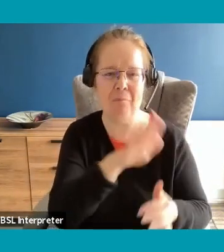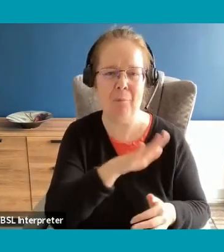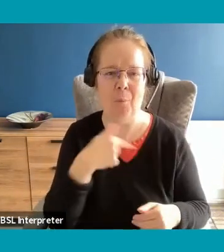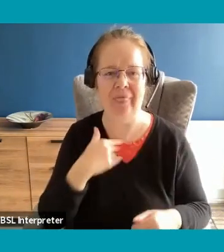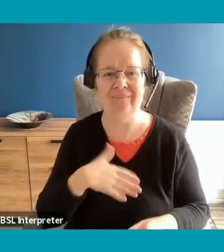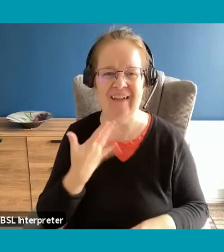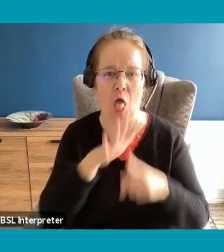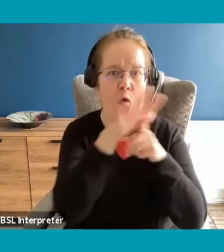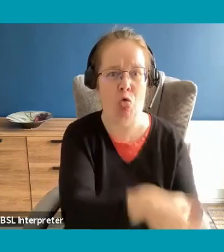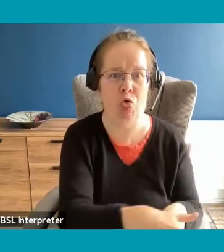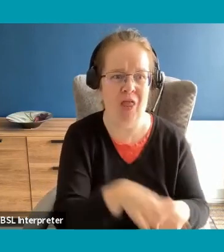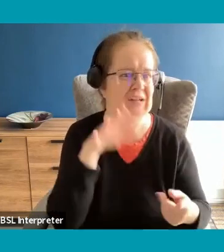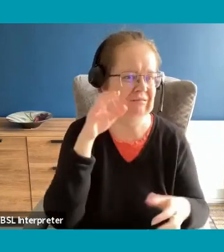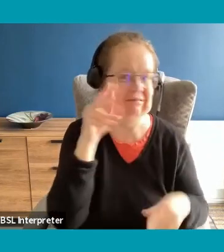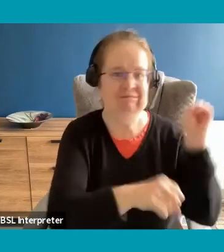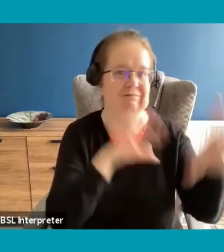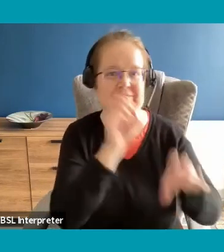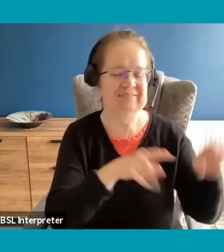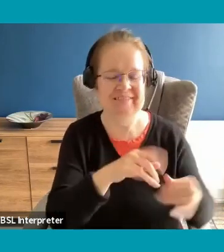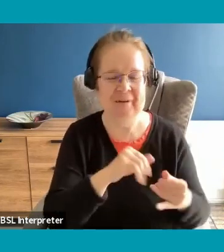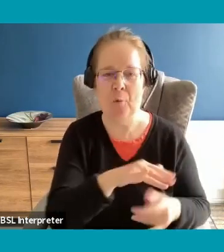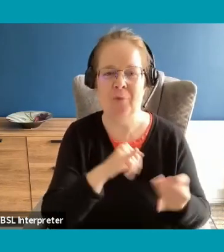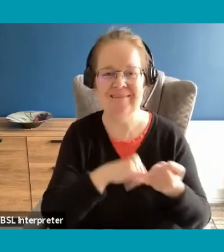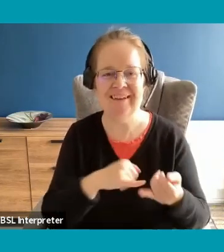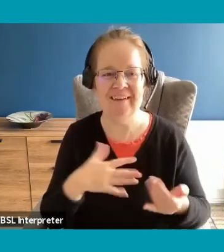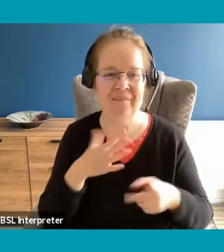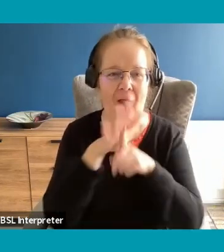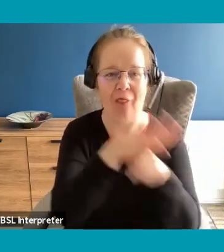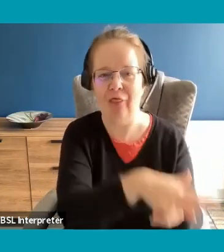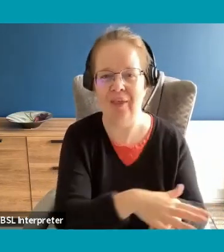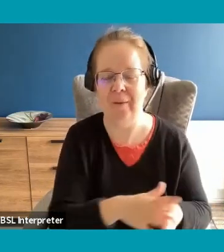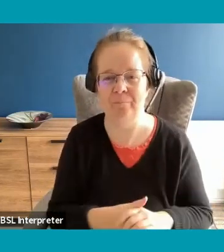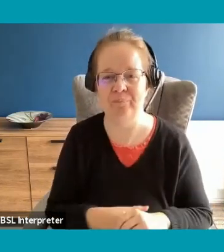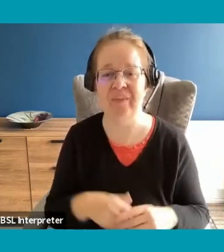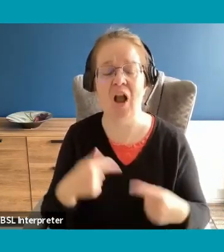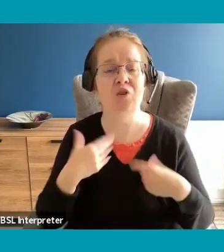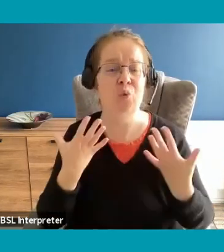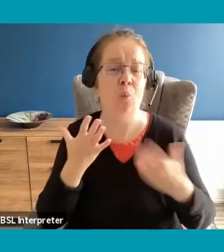we asked him a couple of questions. So wanted to say a very big thank